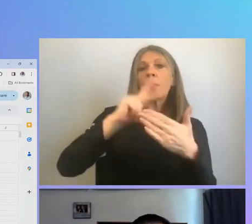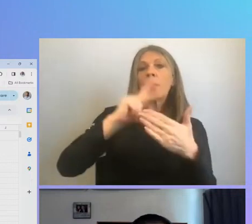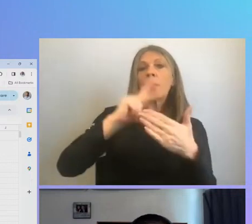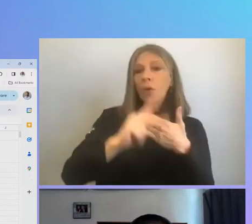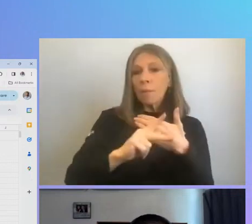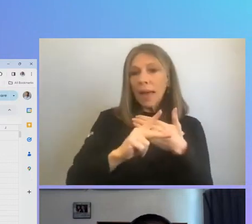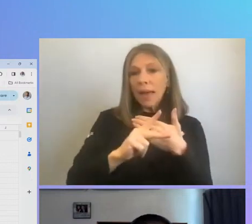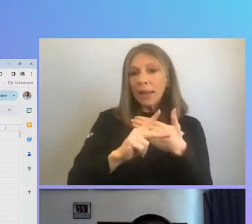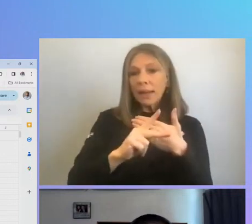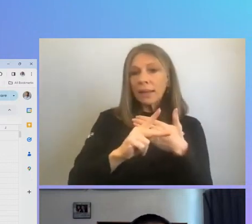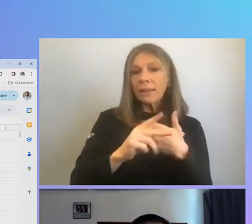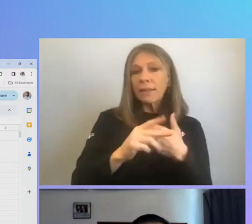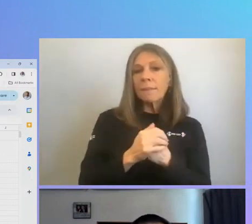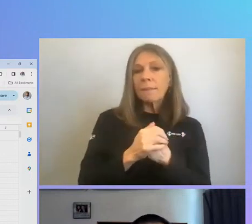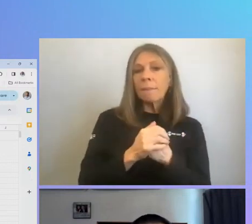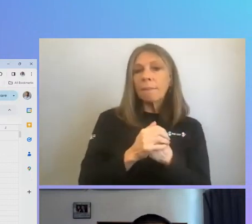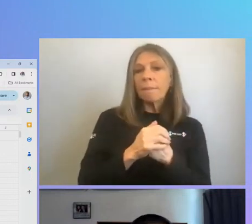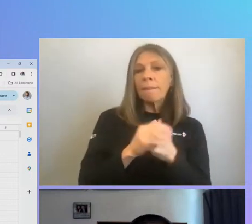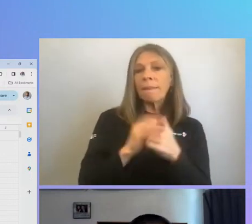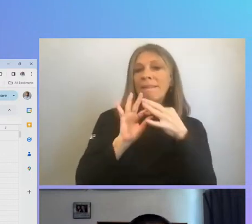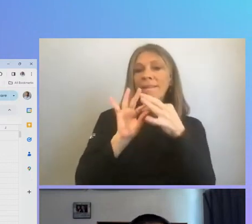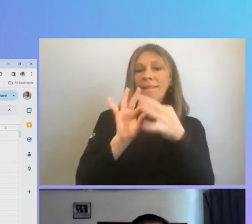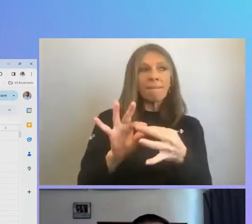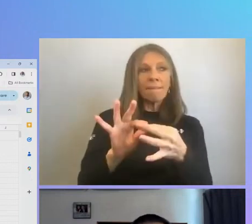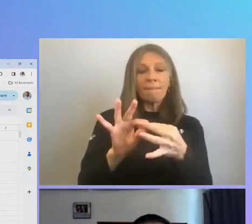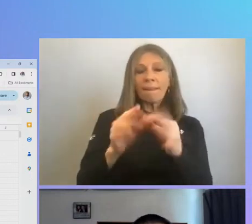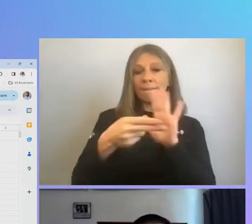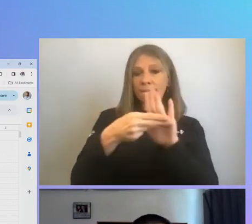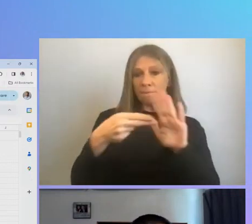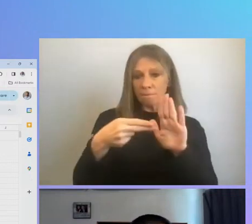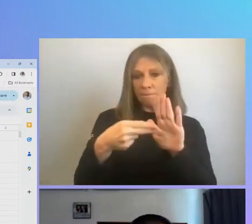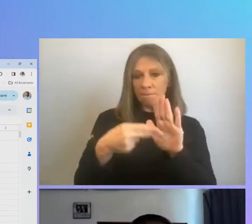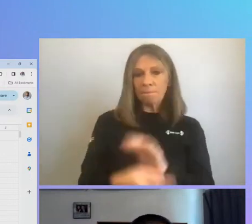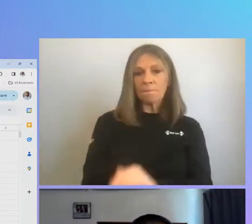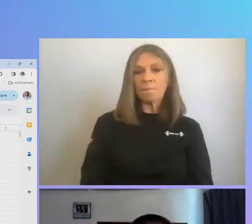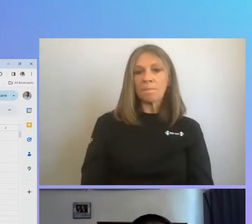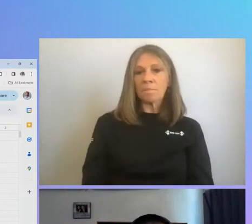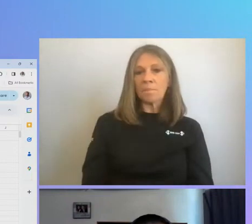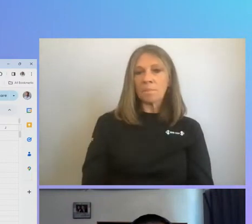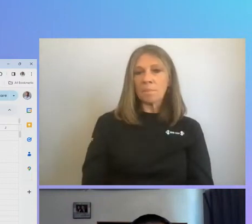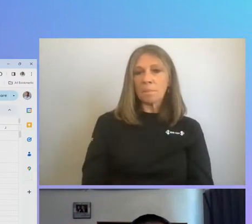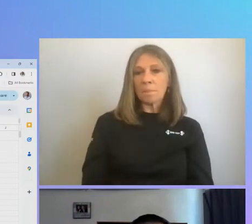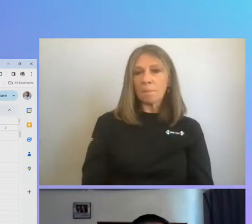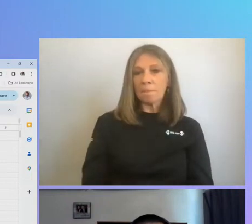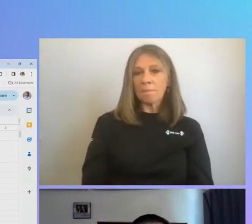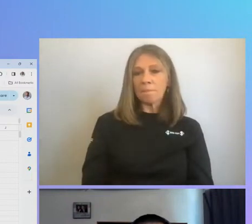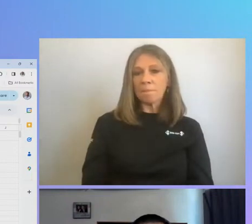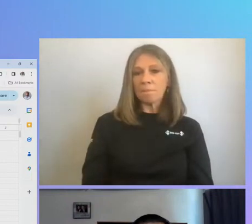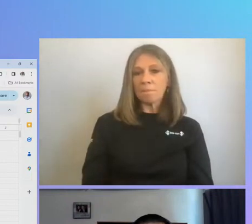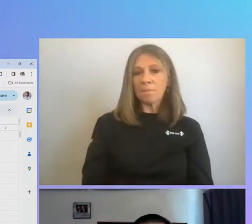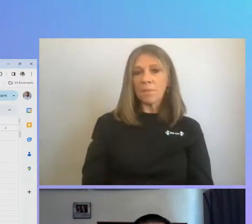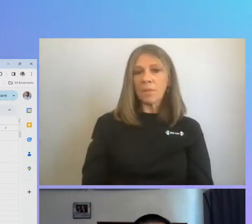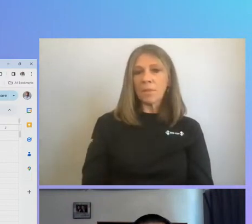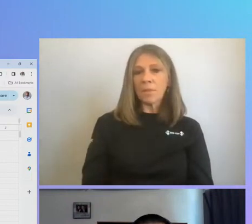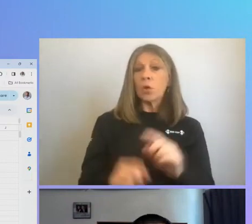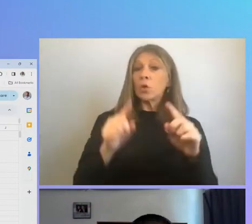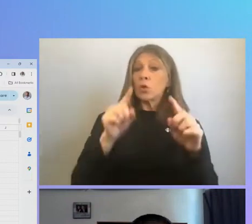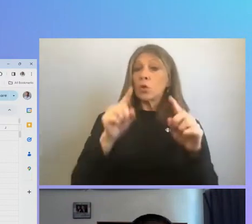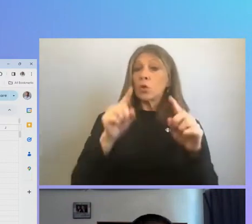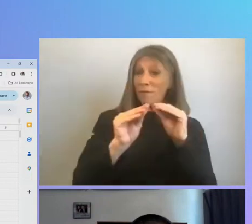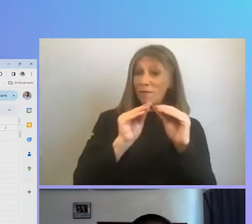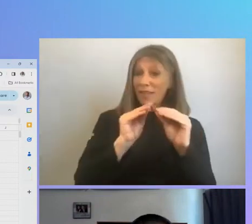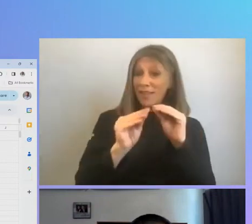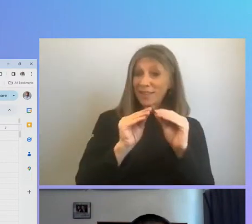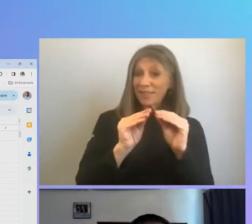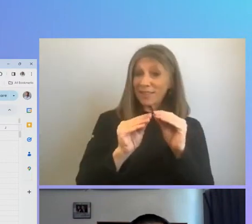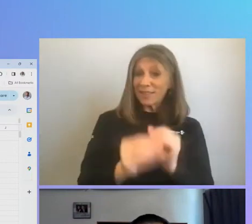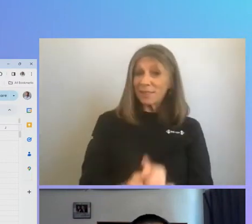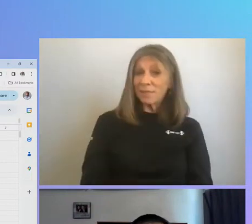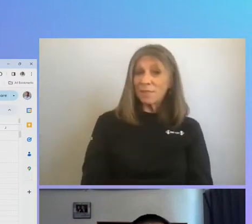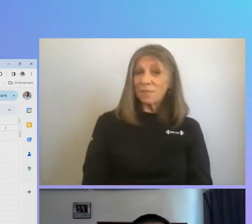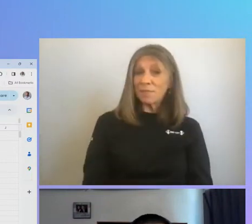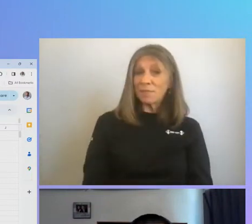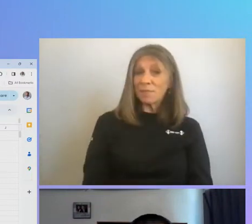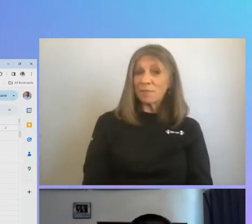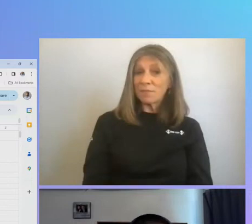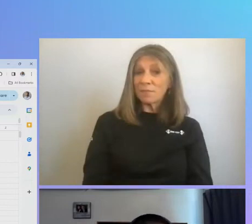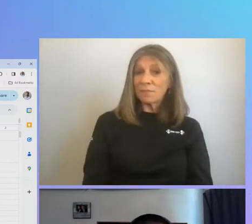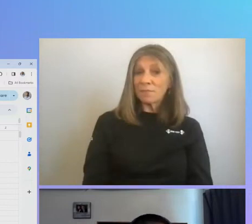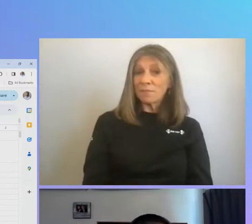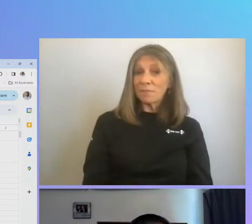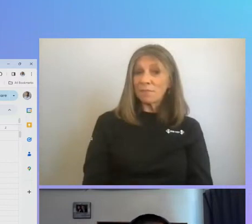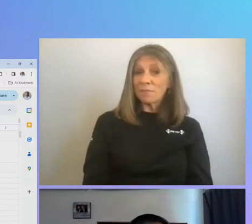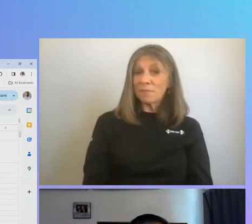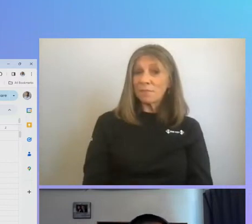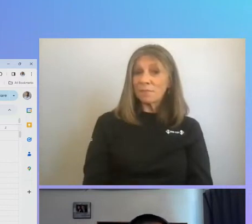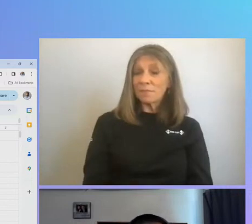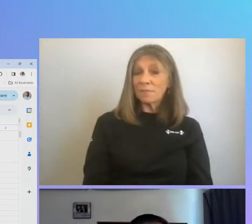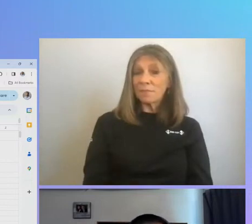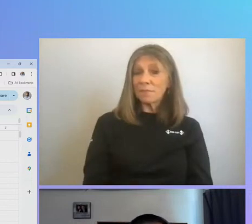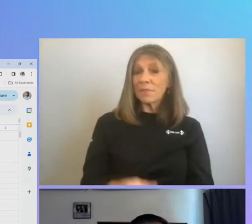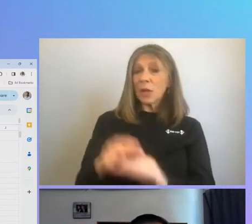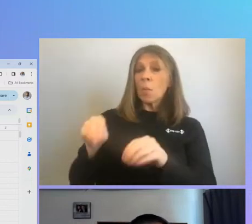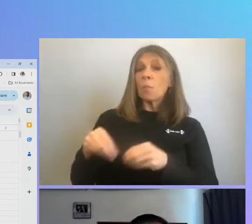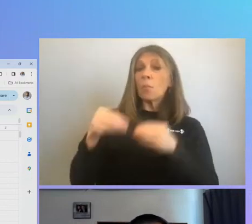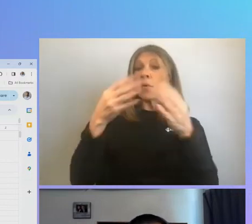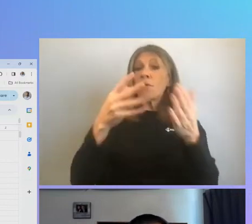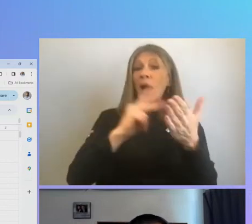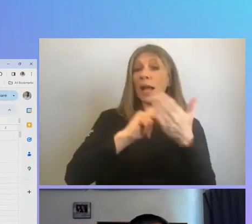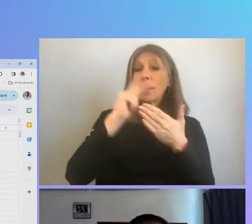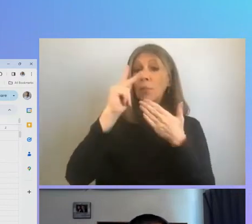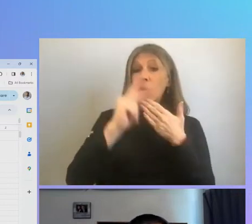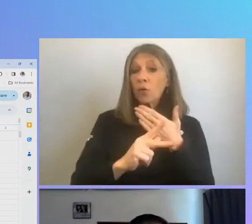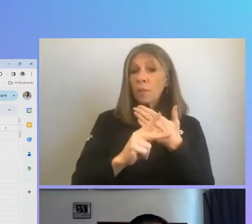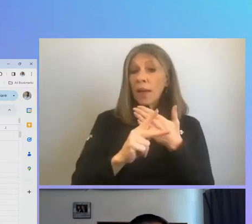linked label. To fix. Provide a programmatic associate action